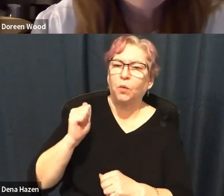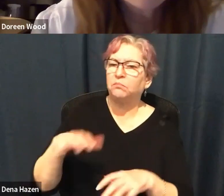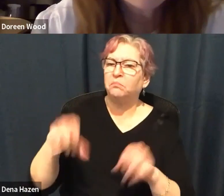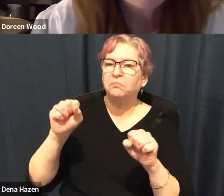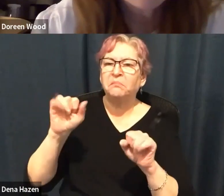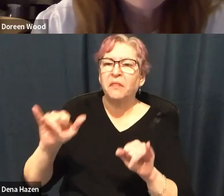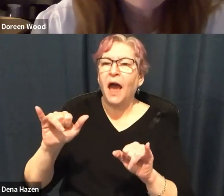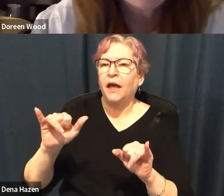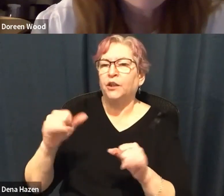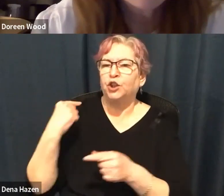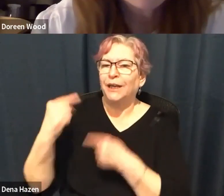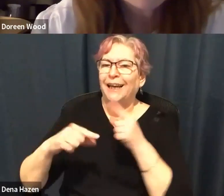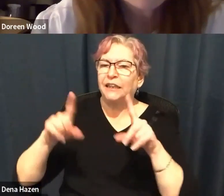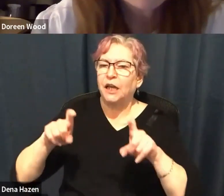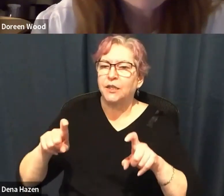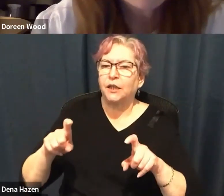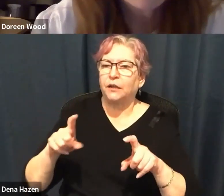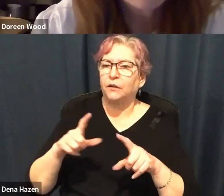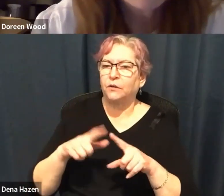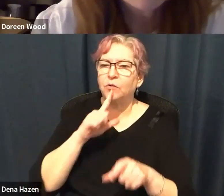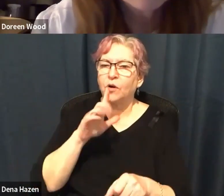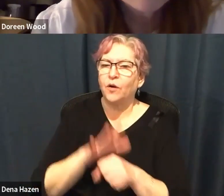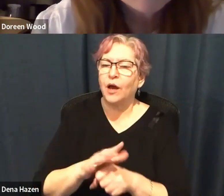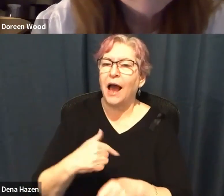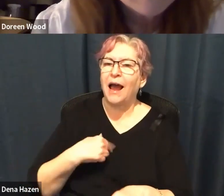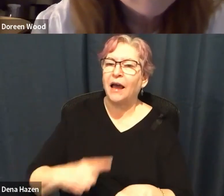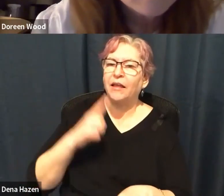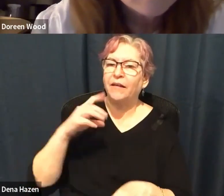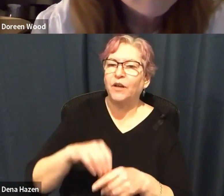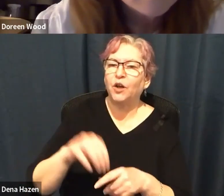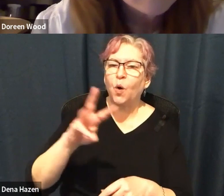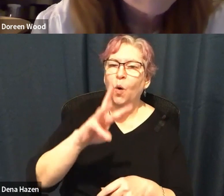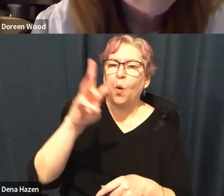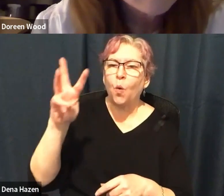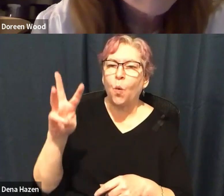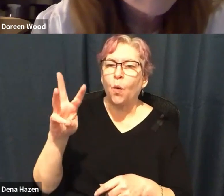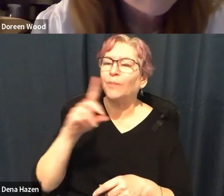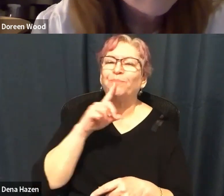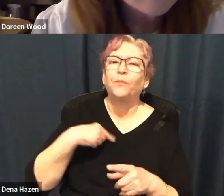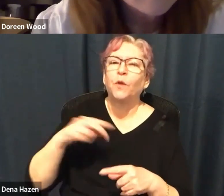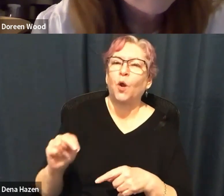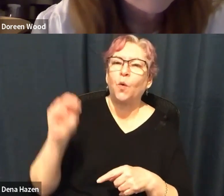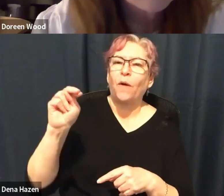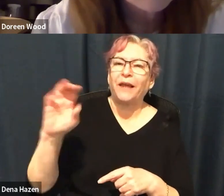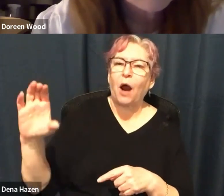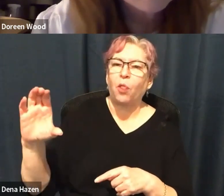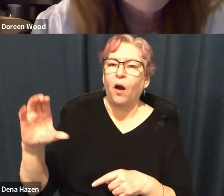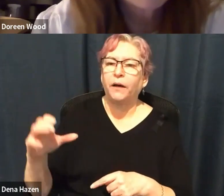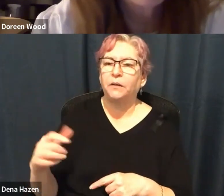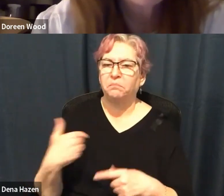What other options do I have living in western North Carolina?" Well, I'll take that one. Mike, lovely.